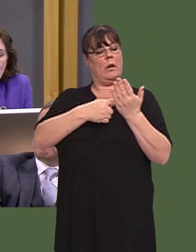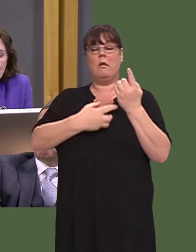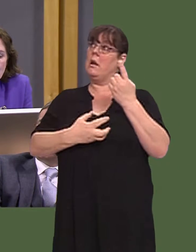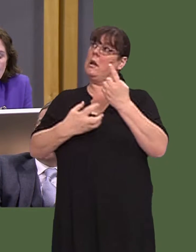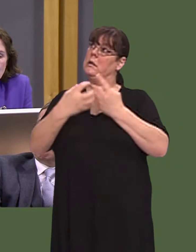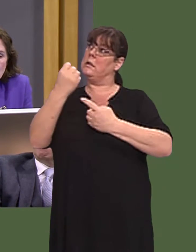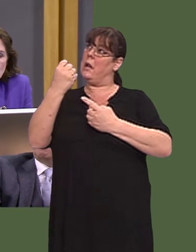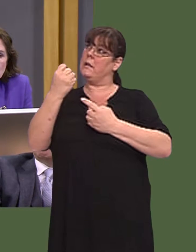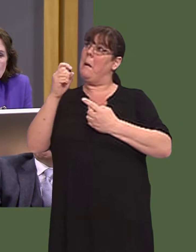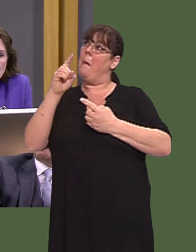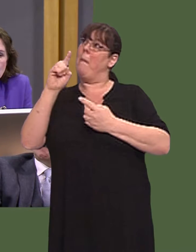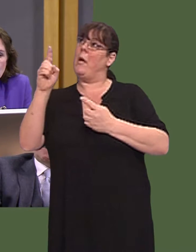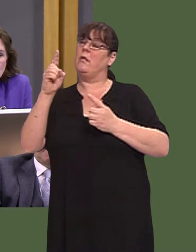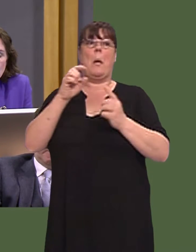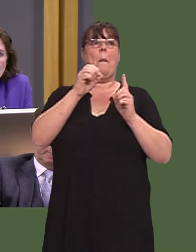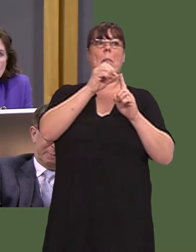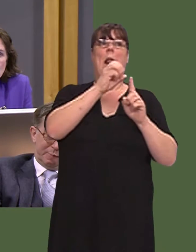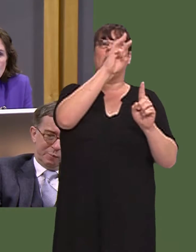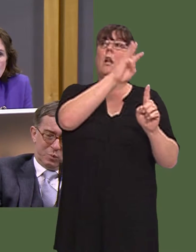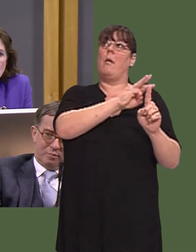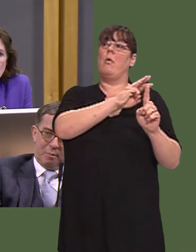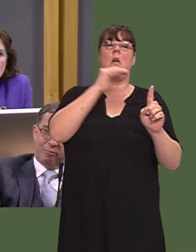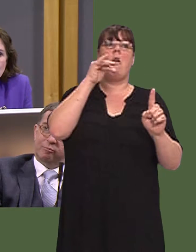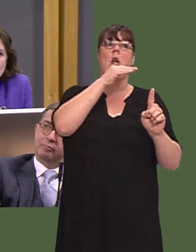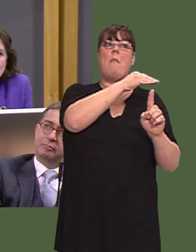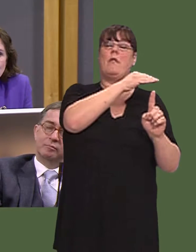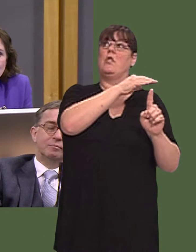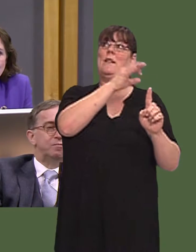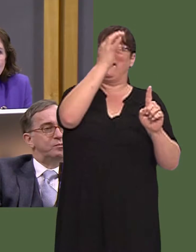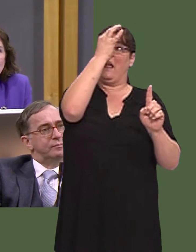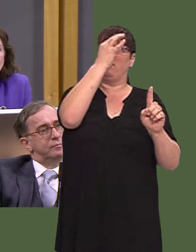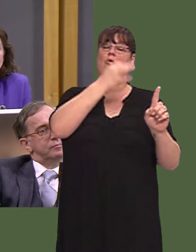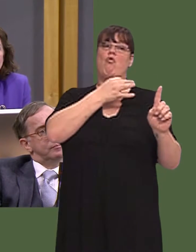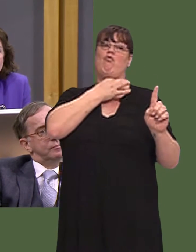Government is being put at risk by Plaid Cymru-controlled Carmarthenshire County Council, which is forcing